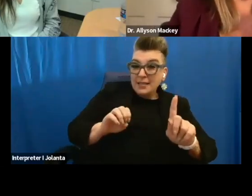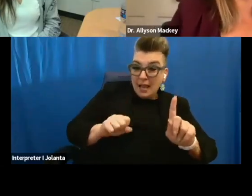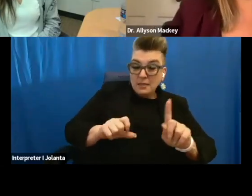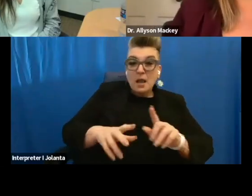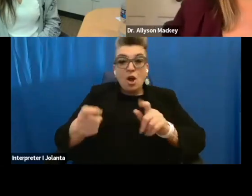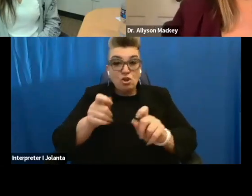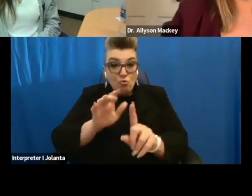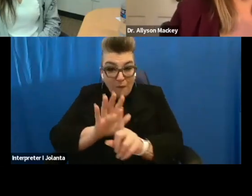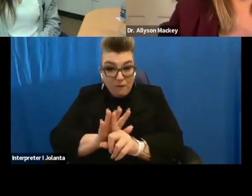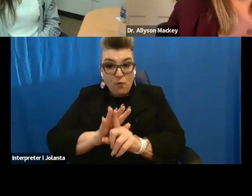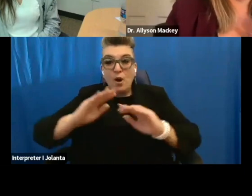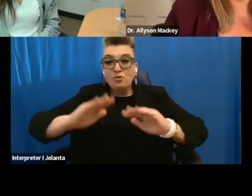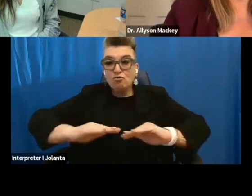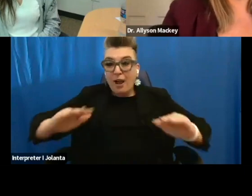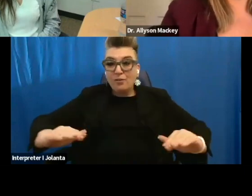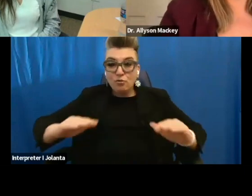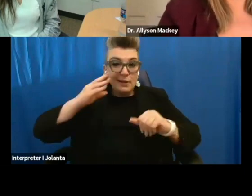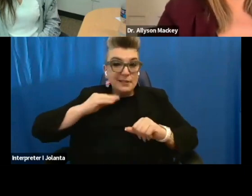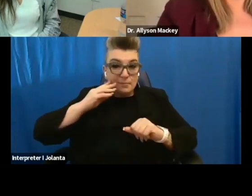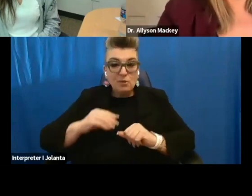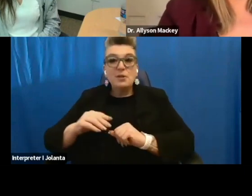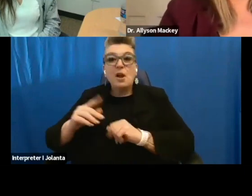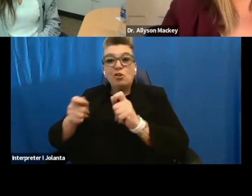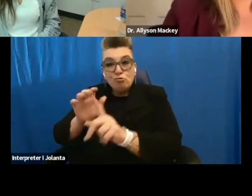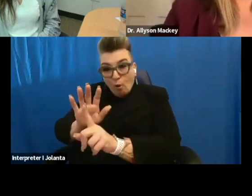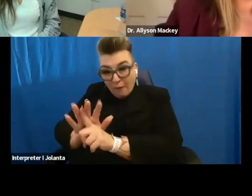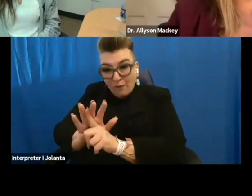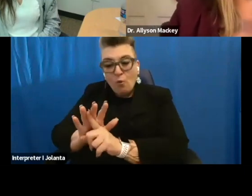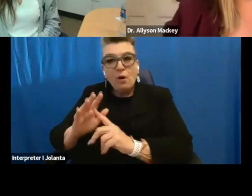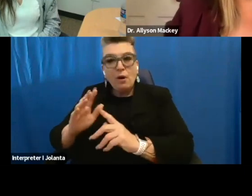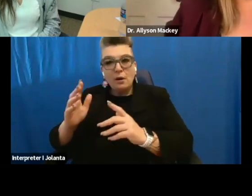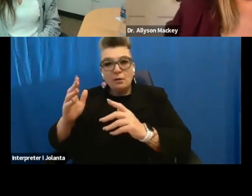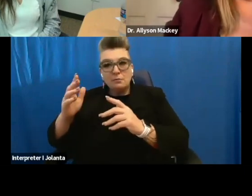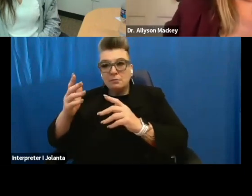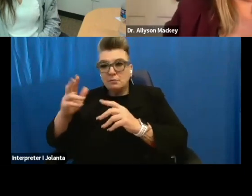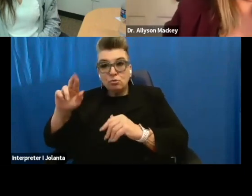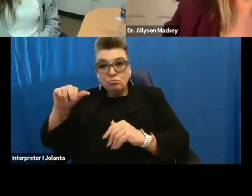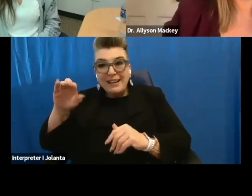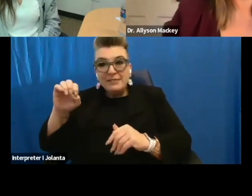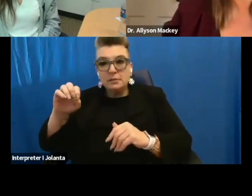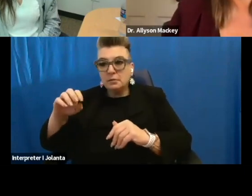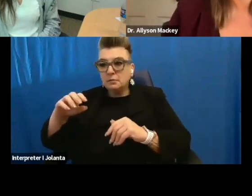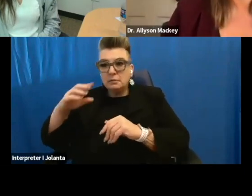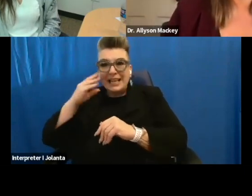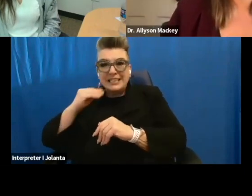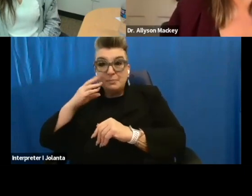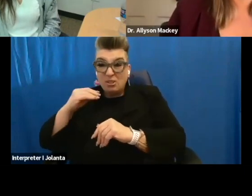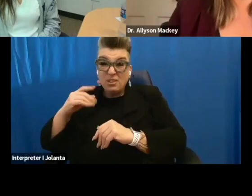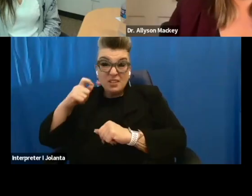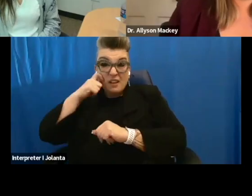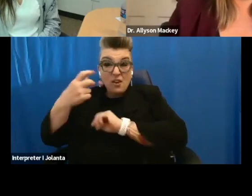experiences controlling for um race and sort of experiences of racism and so what I think